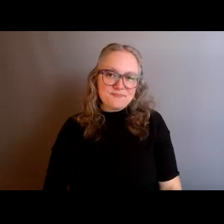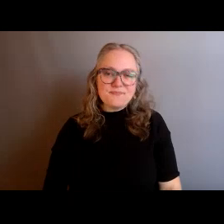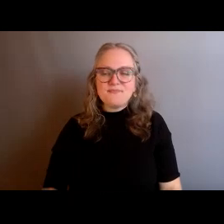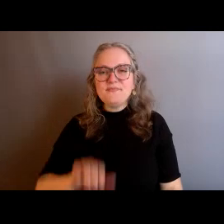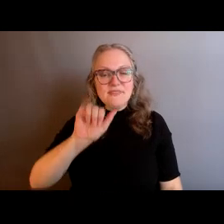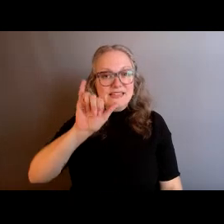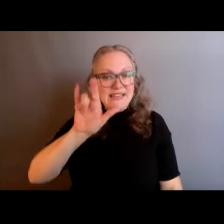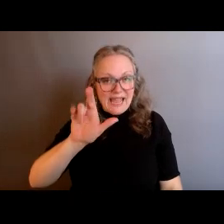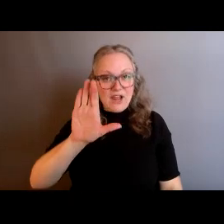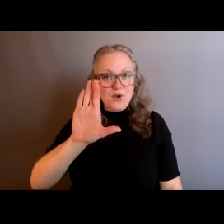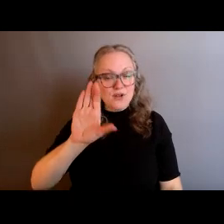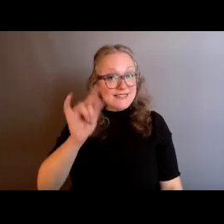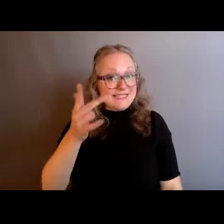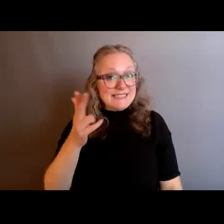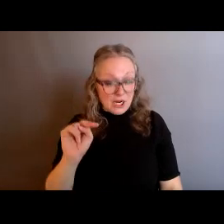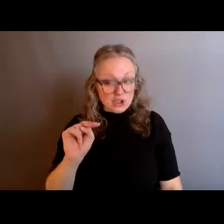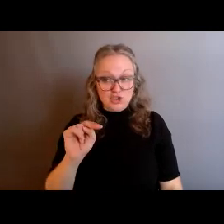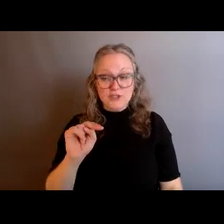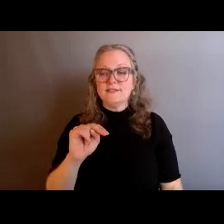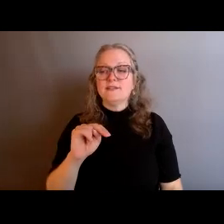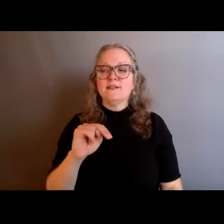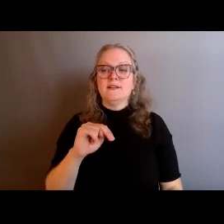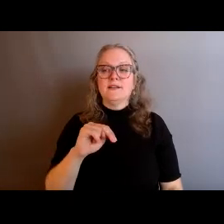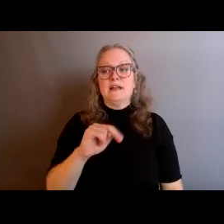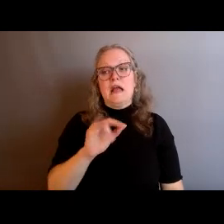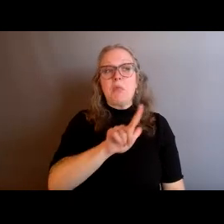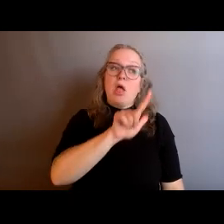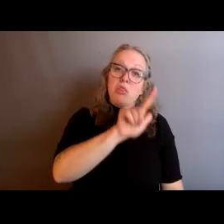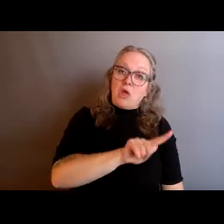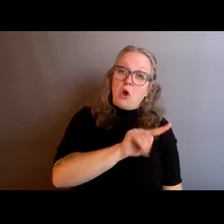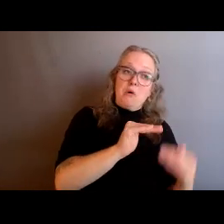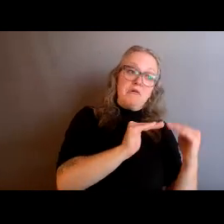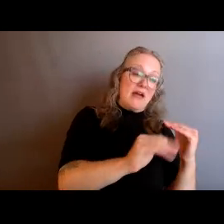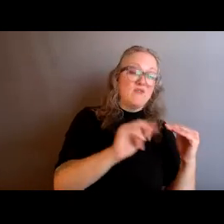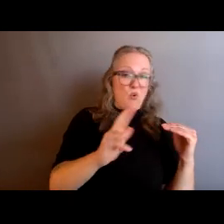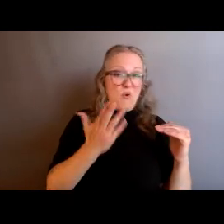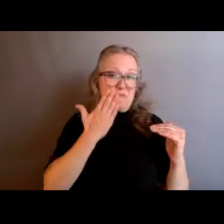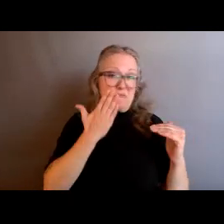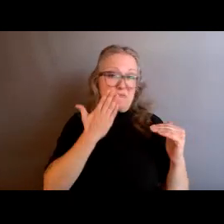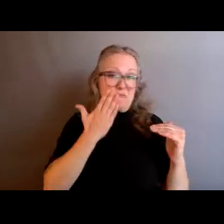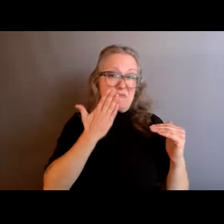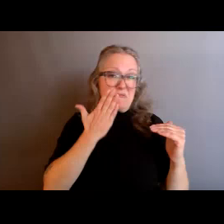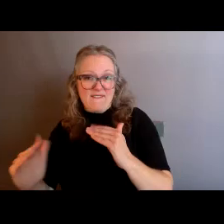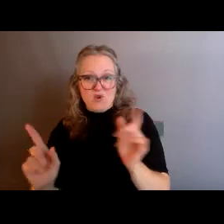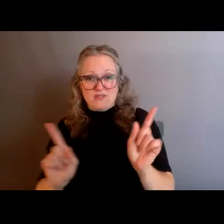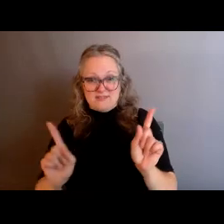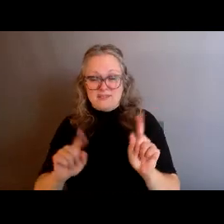at either low frequency or low level or band levels, and you're going to plot it